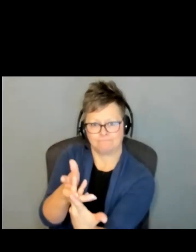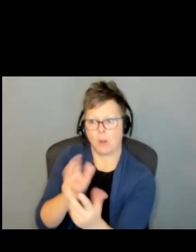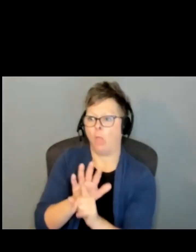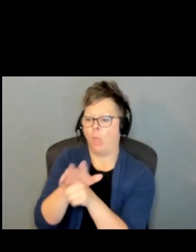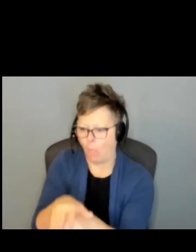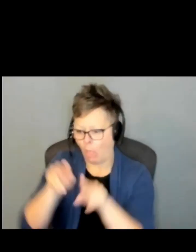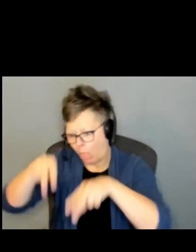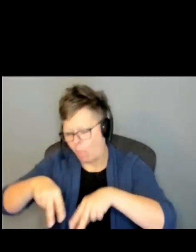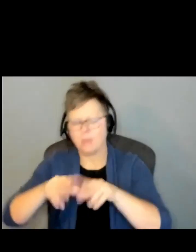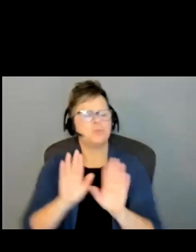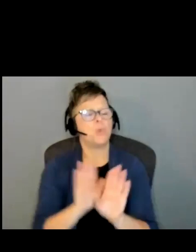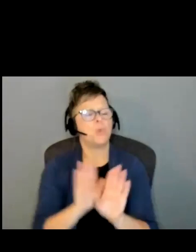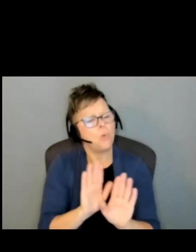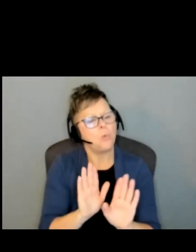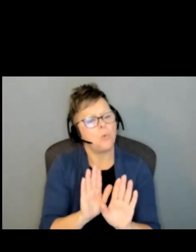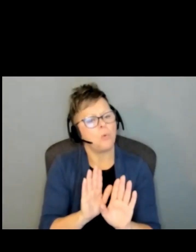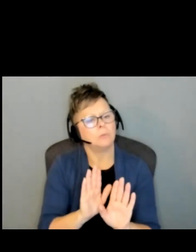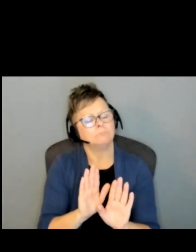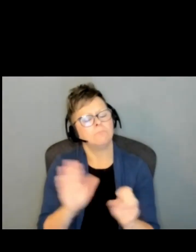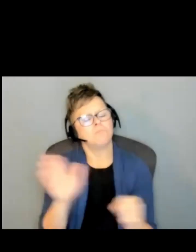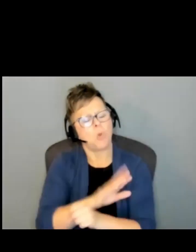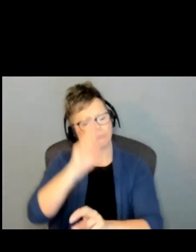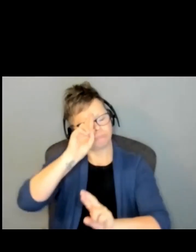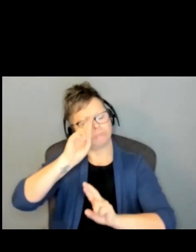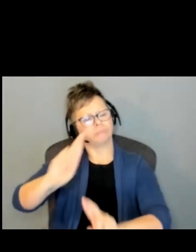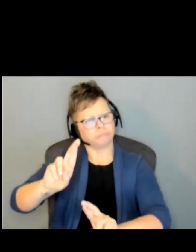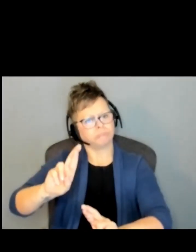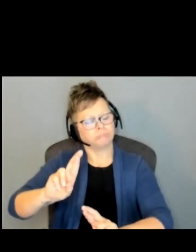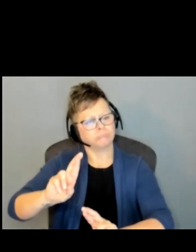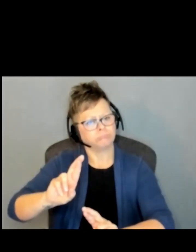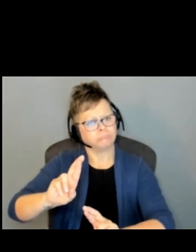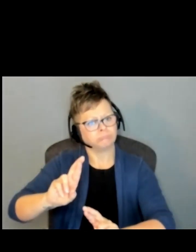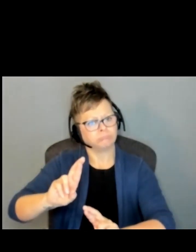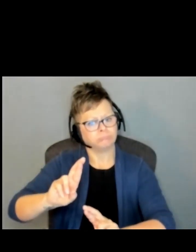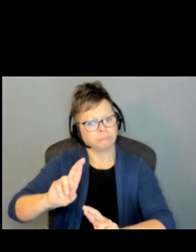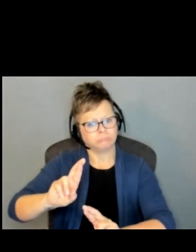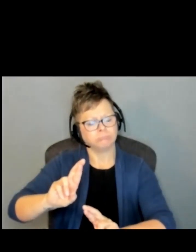But like any work that includes some research is you want to make sure you also hear the